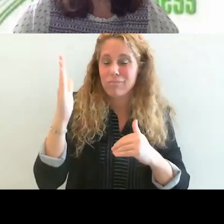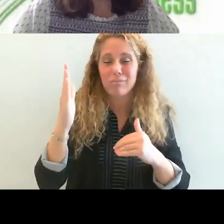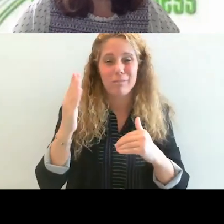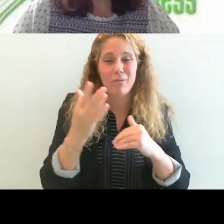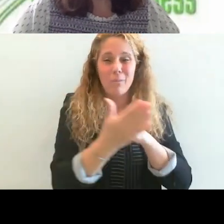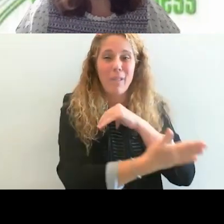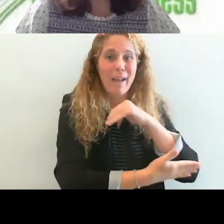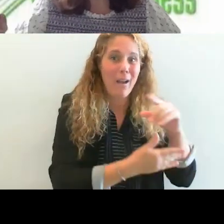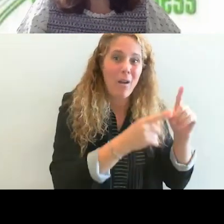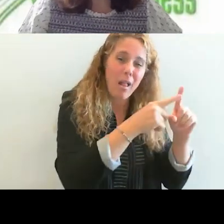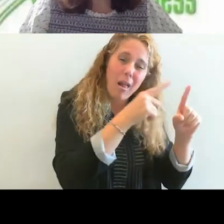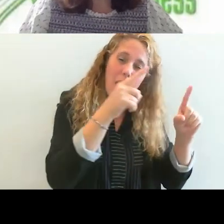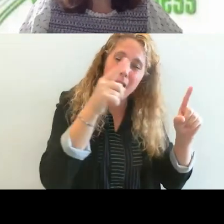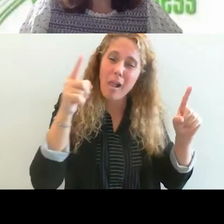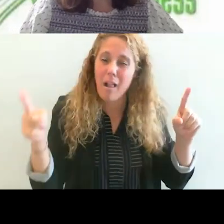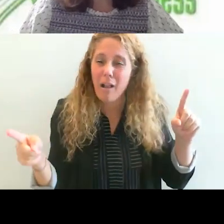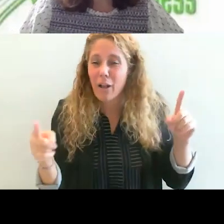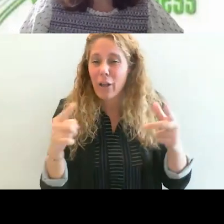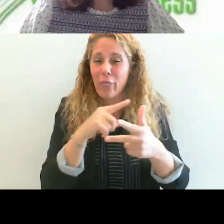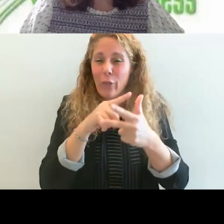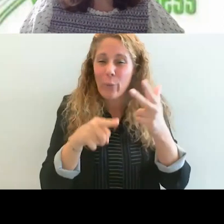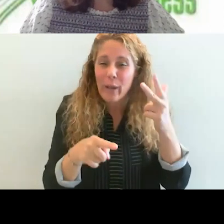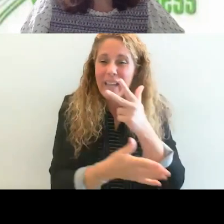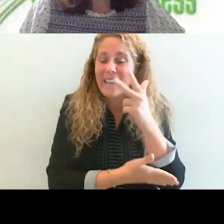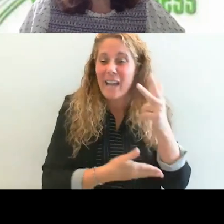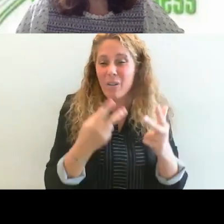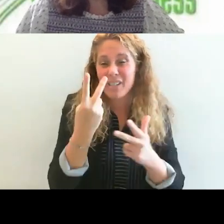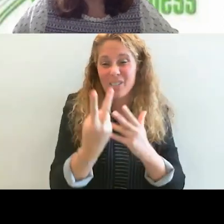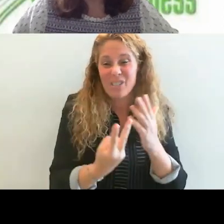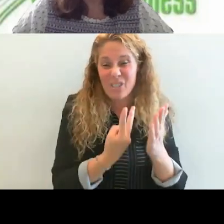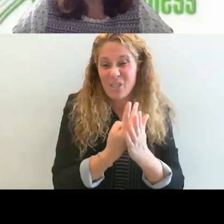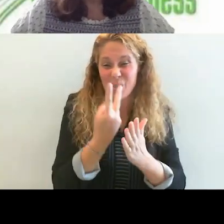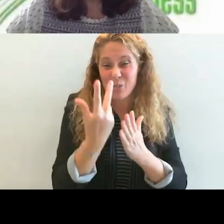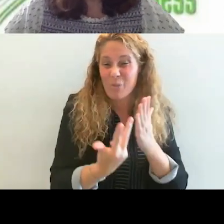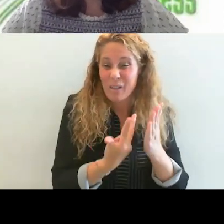IF YOU GO THROUGH THE THREE, YOU HAVE TWO AND A HALF, THREE HOURS THAT YOU ARE TALKING.